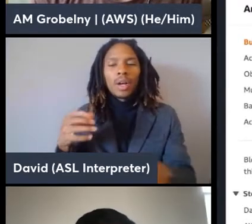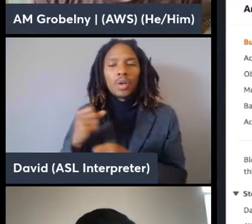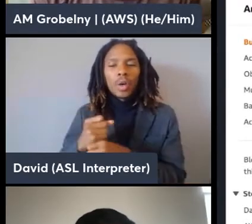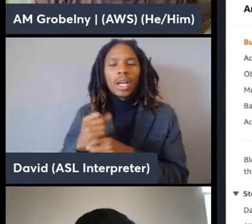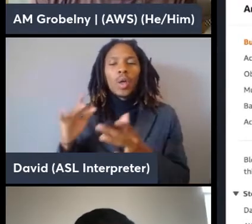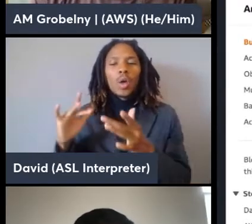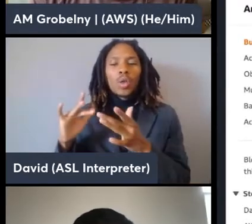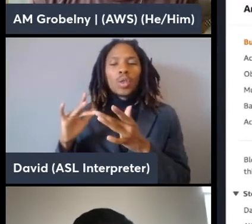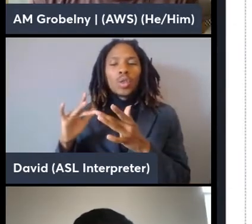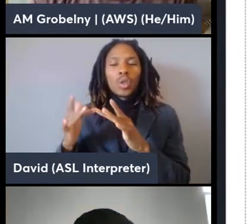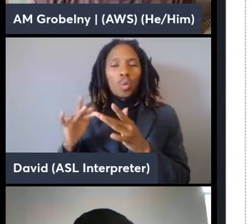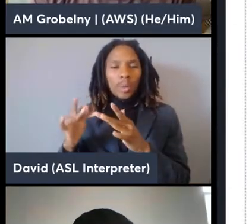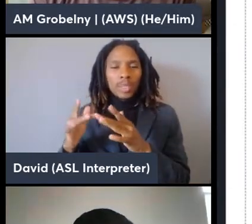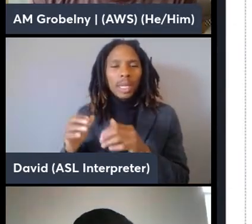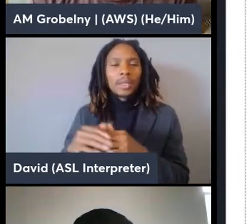I've hosted the website.